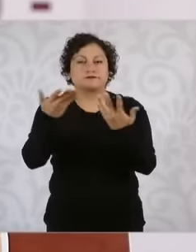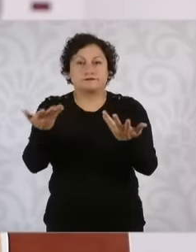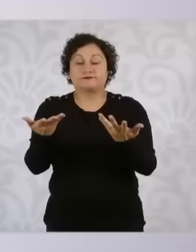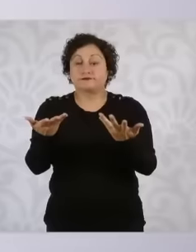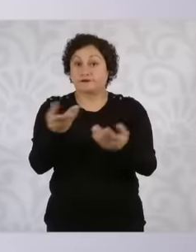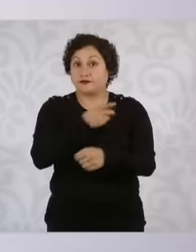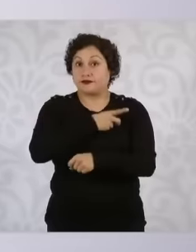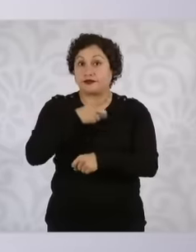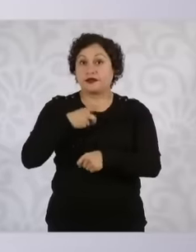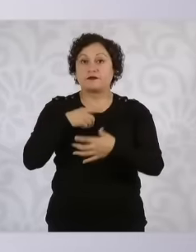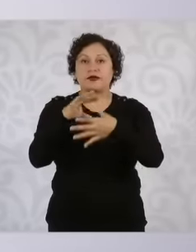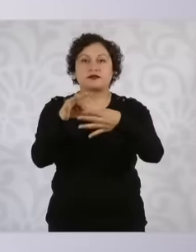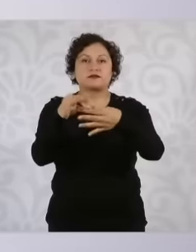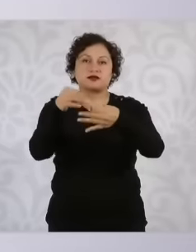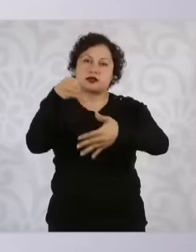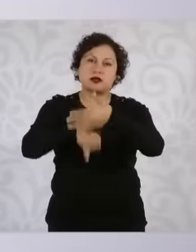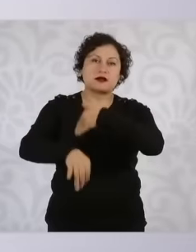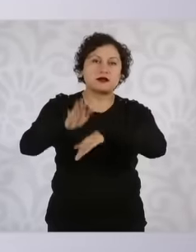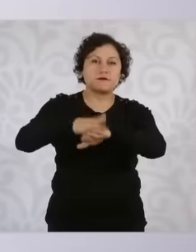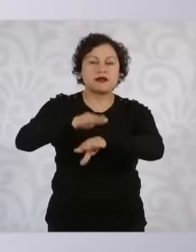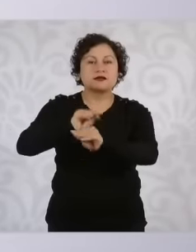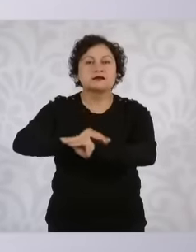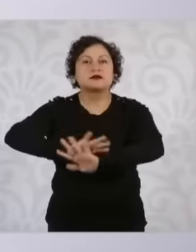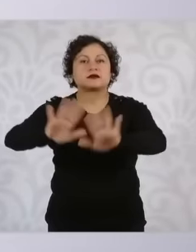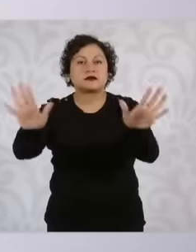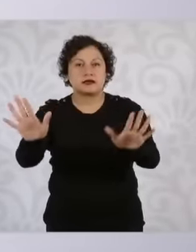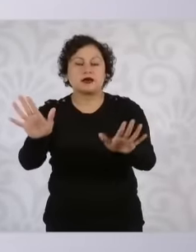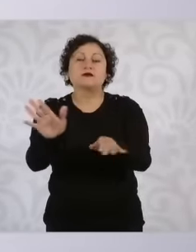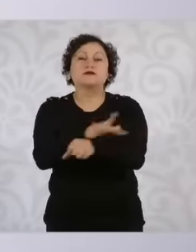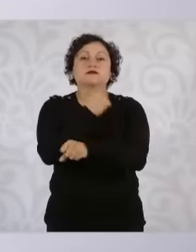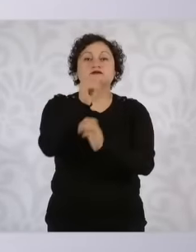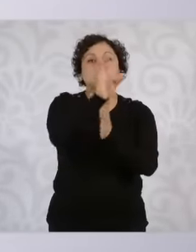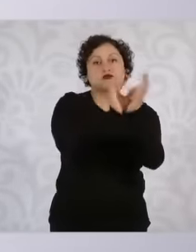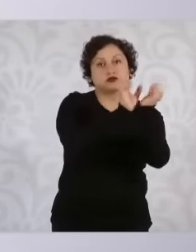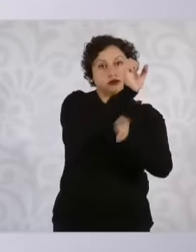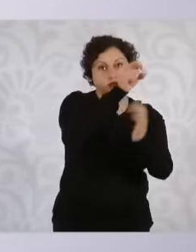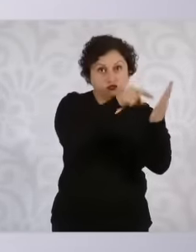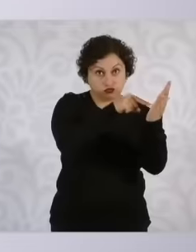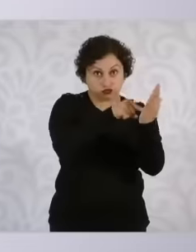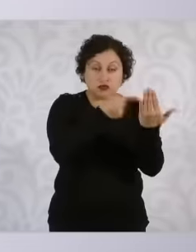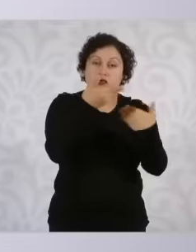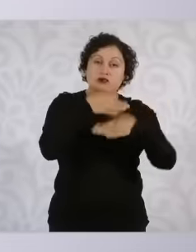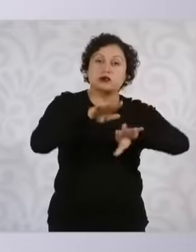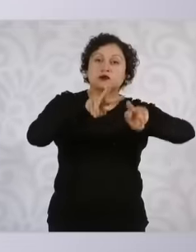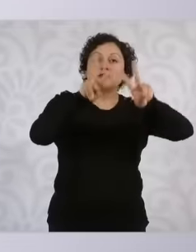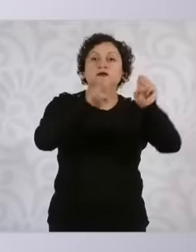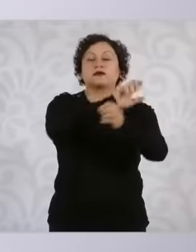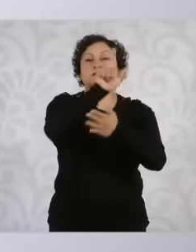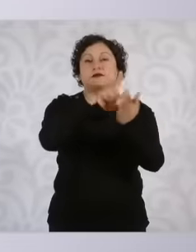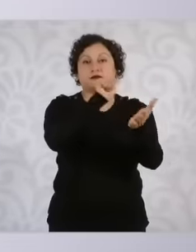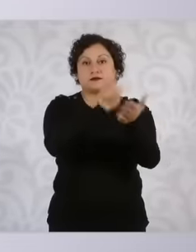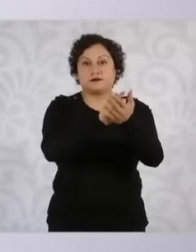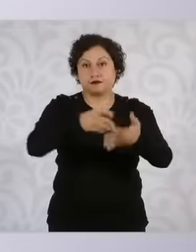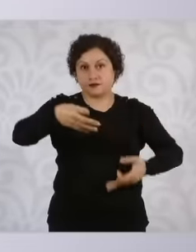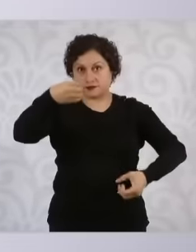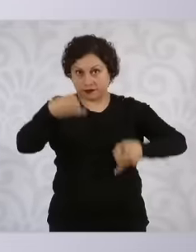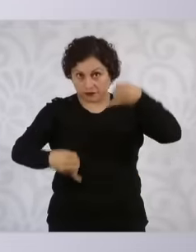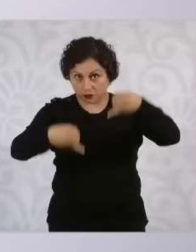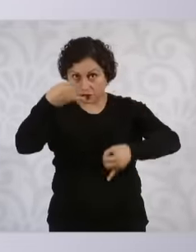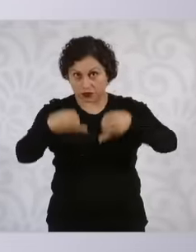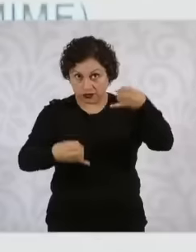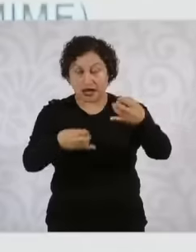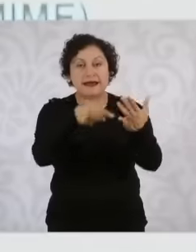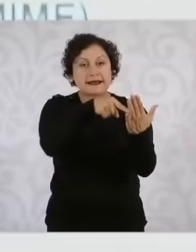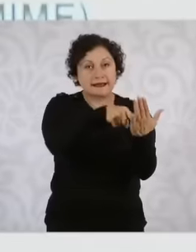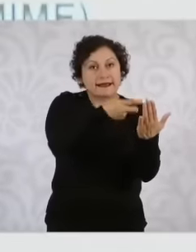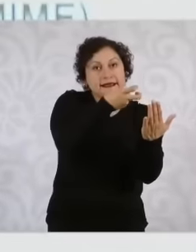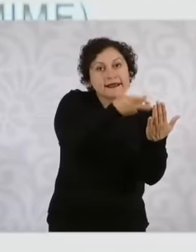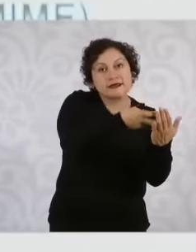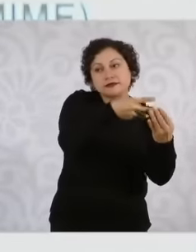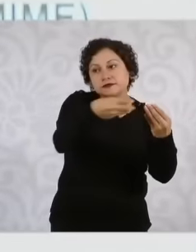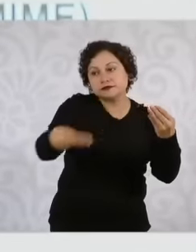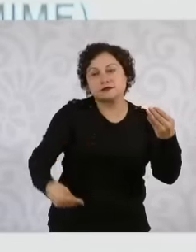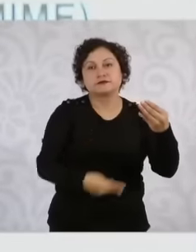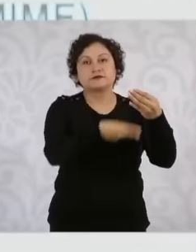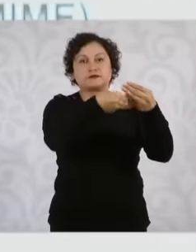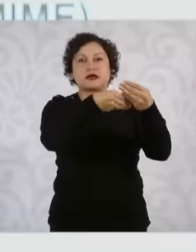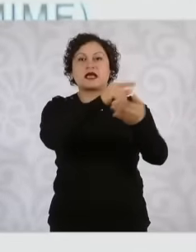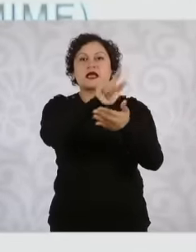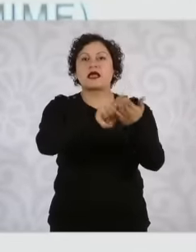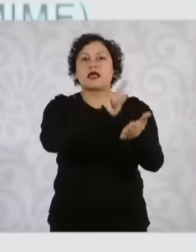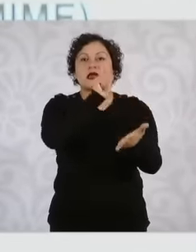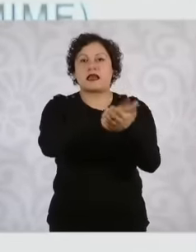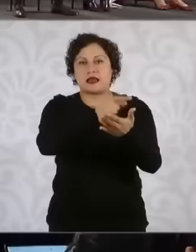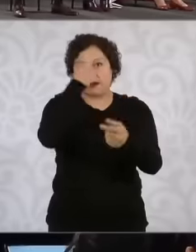Constitution of the Constitutional Reform to the judicial power so that from The 15th or 16th that The convocation of the Senate of the Republic will be issued on